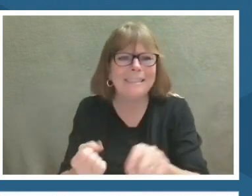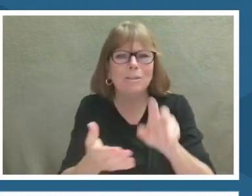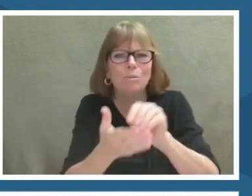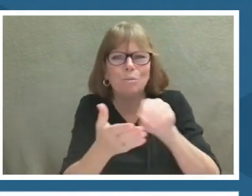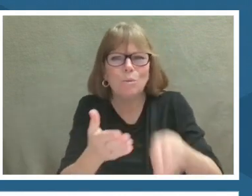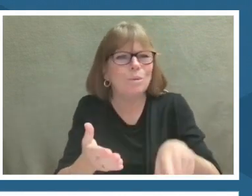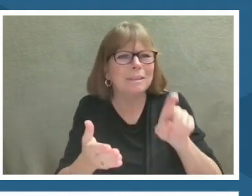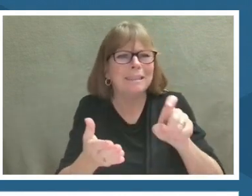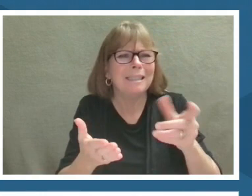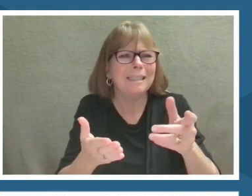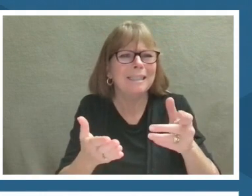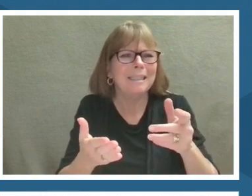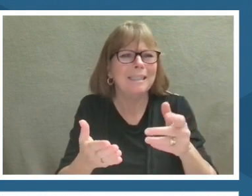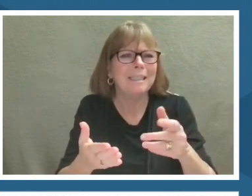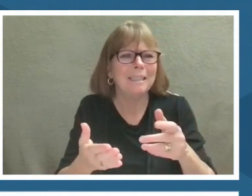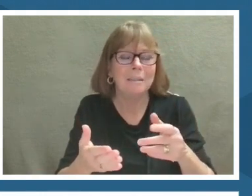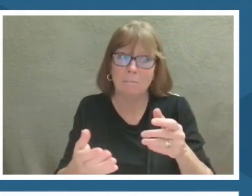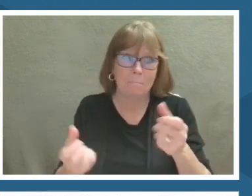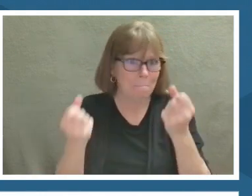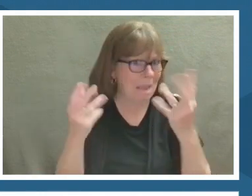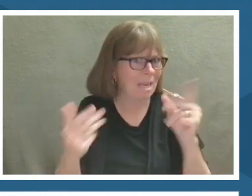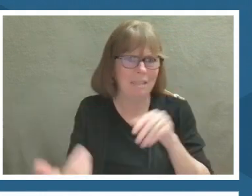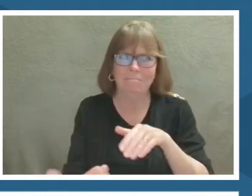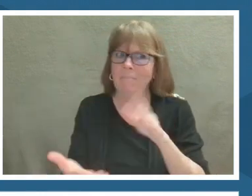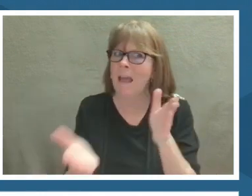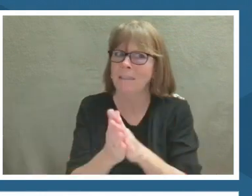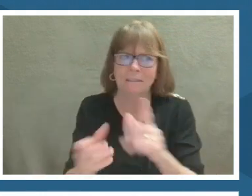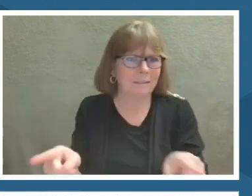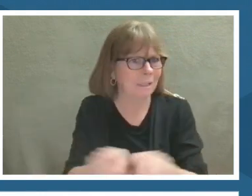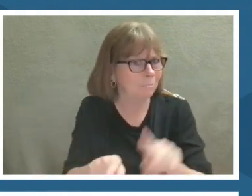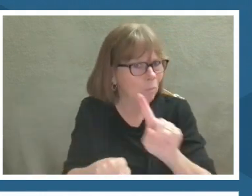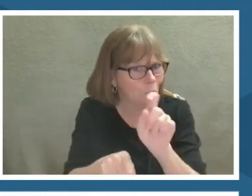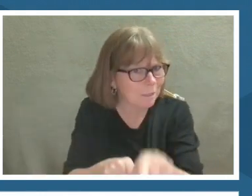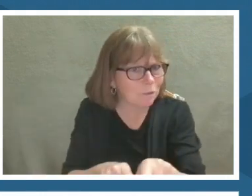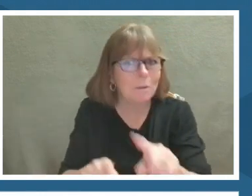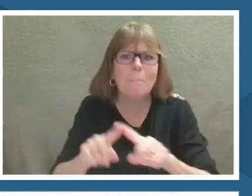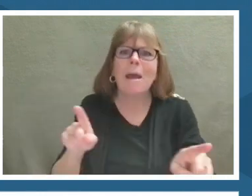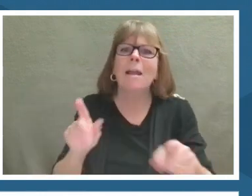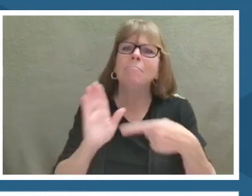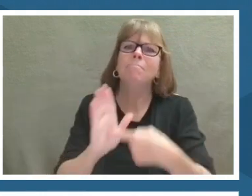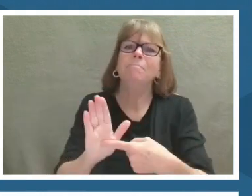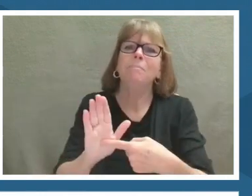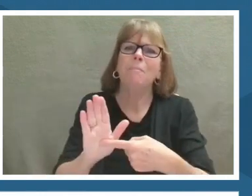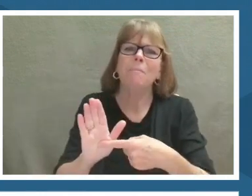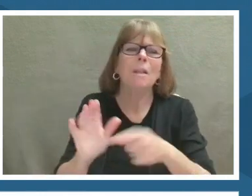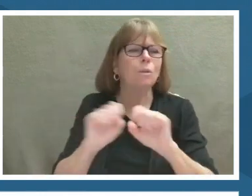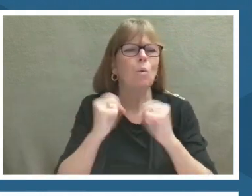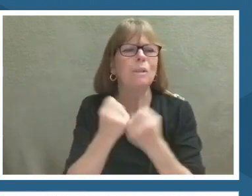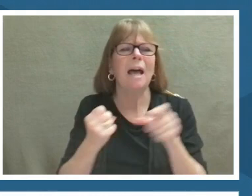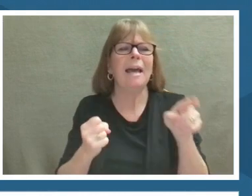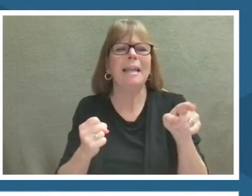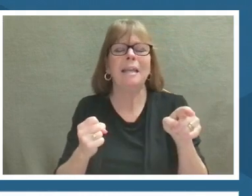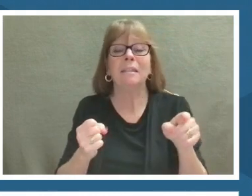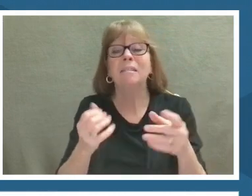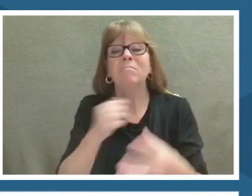the first are those societal needs so for example you see here poverty the